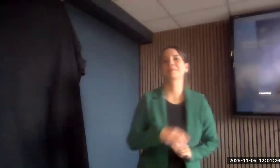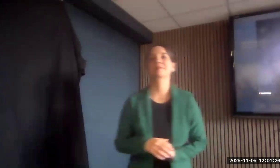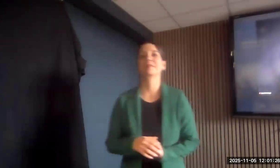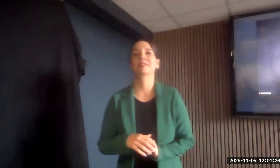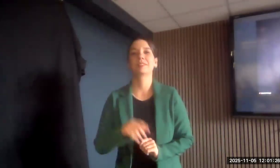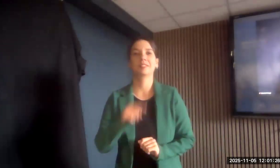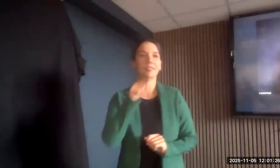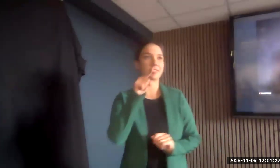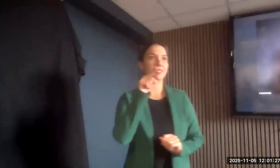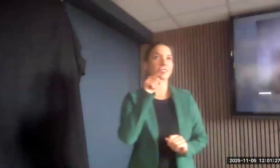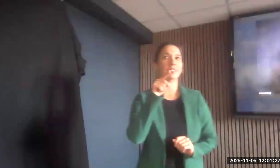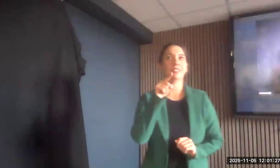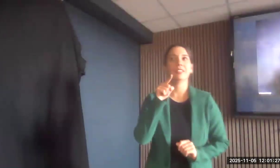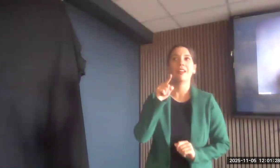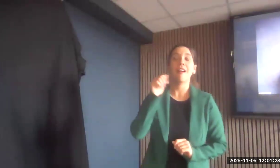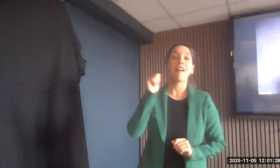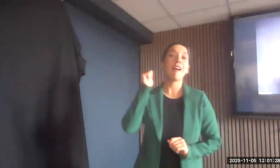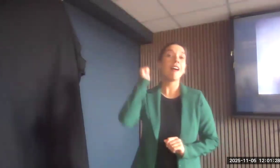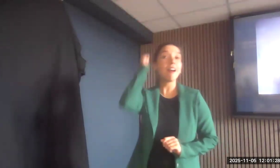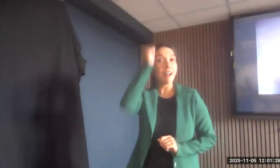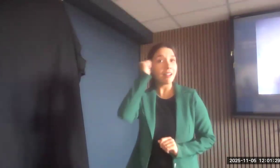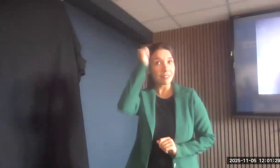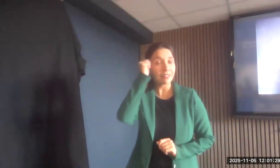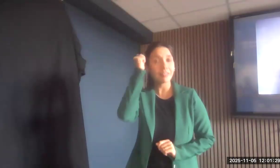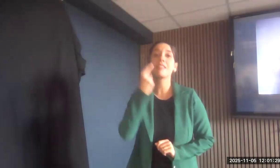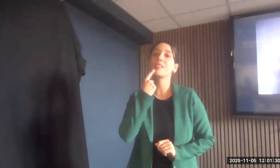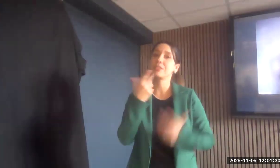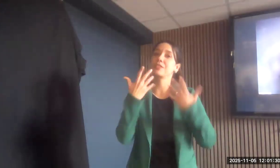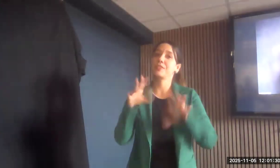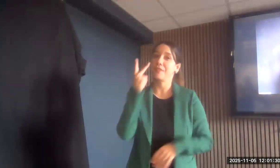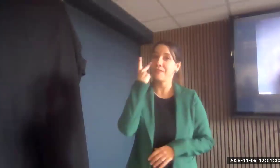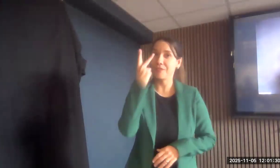Yeah?